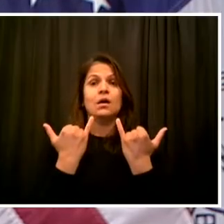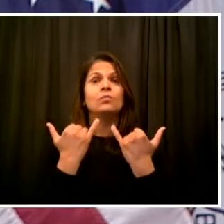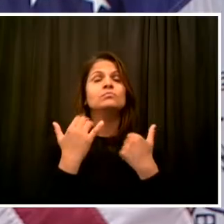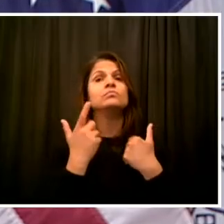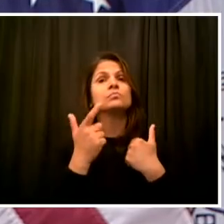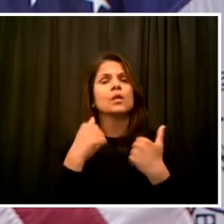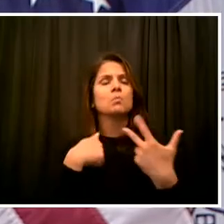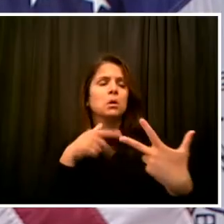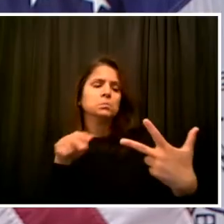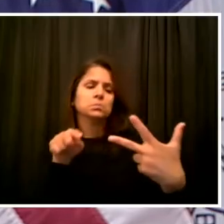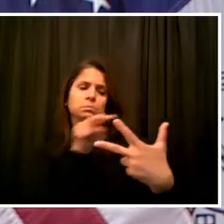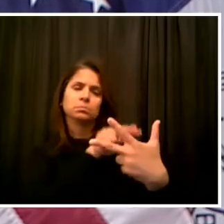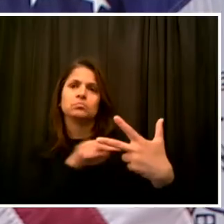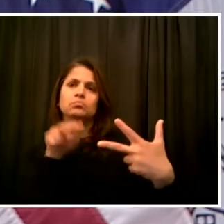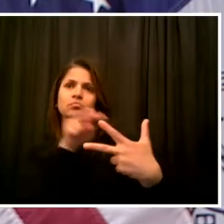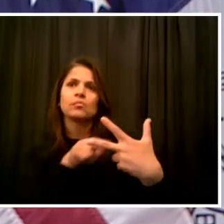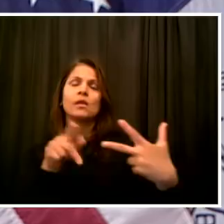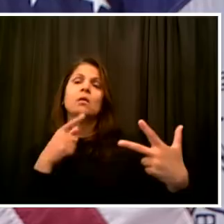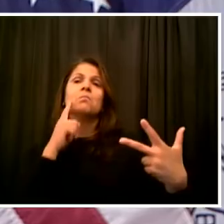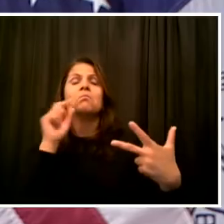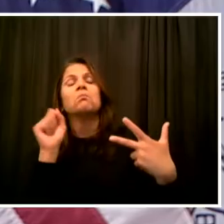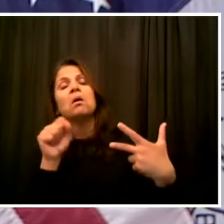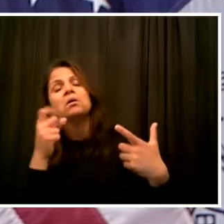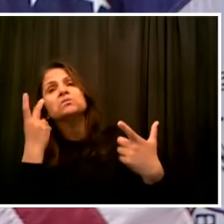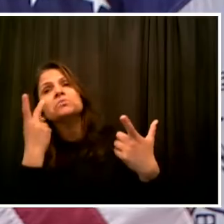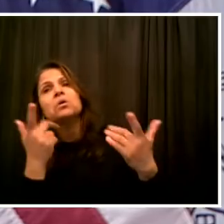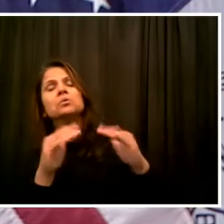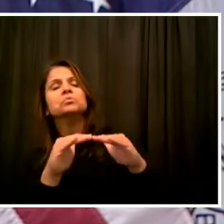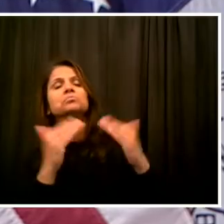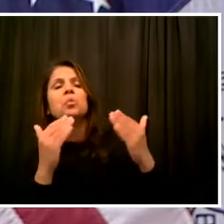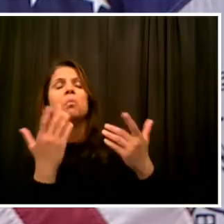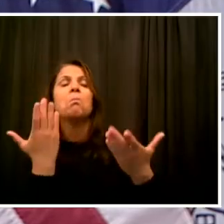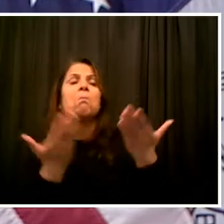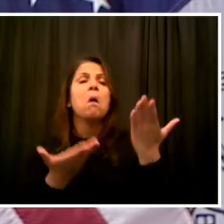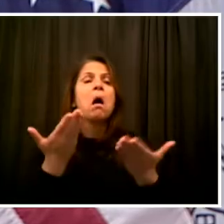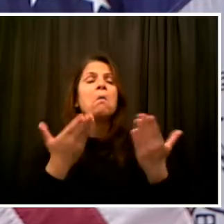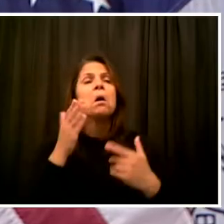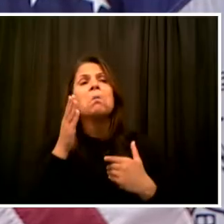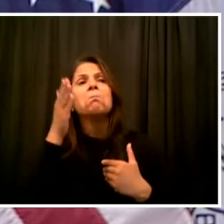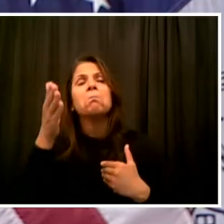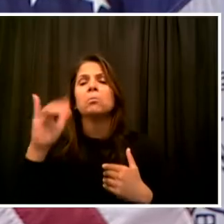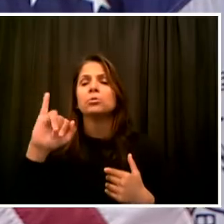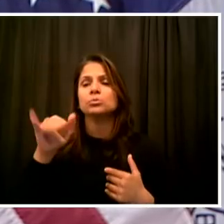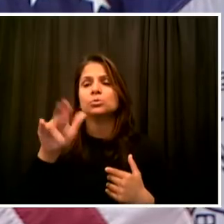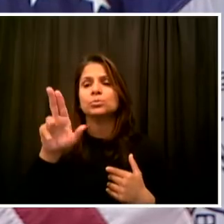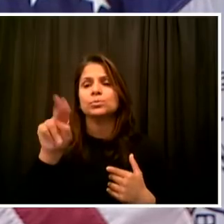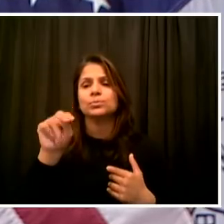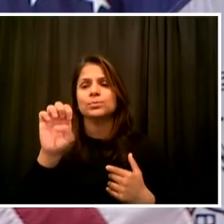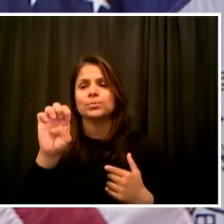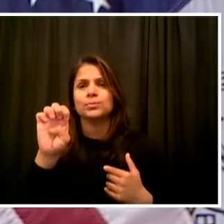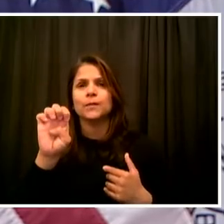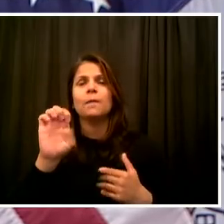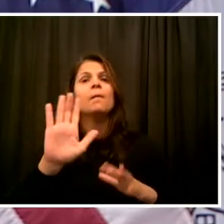JUNE CAREFULLY,